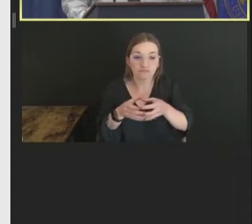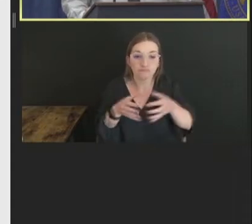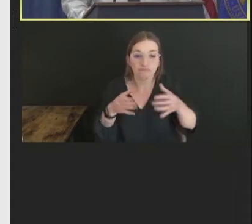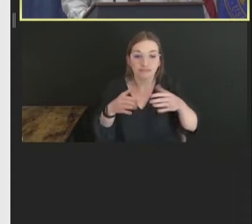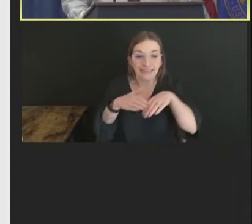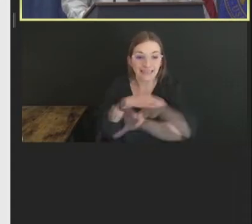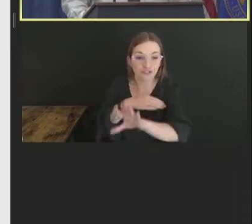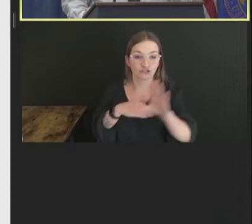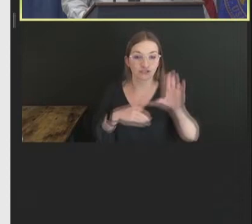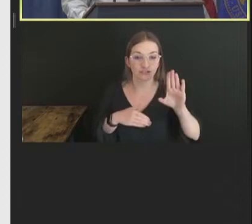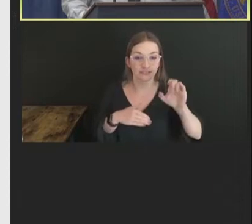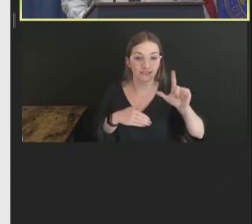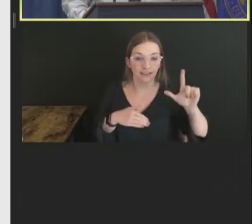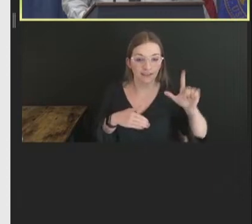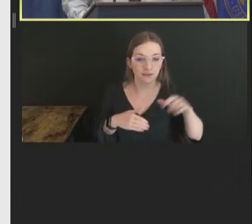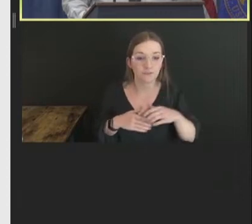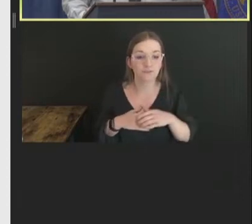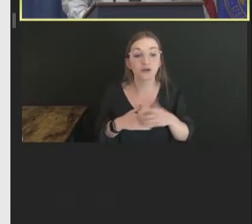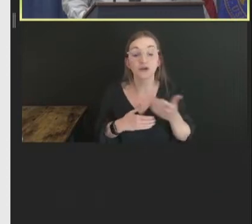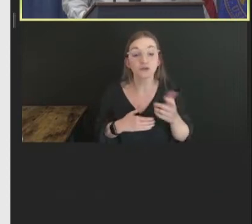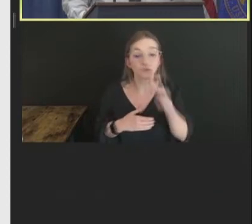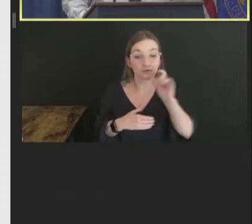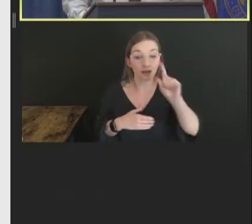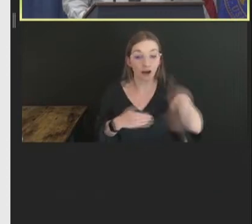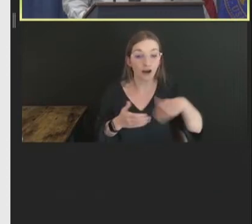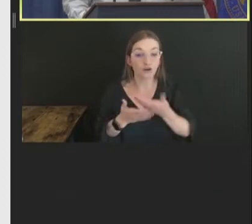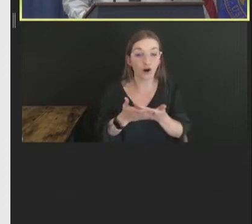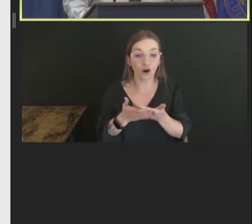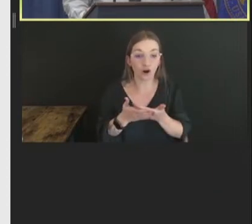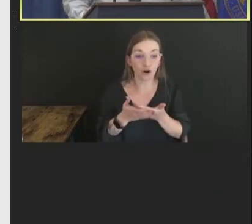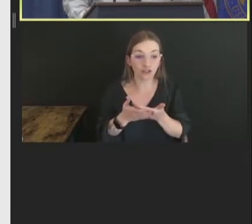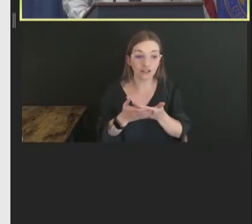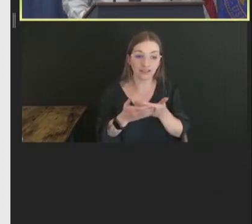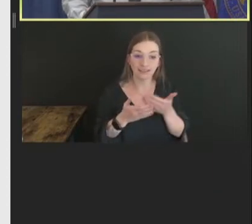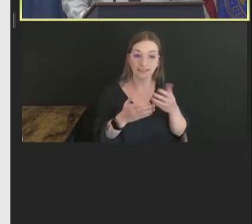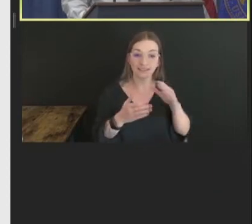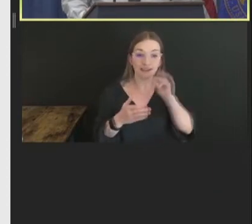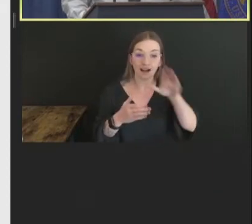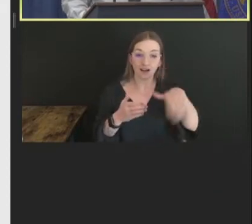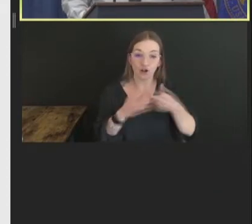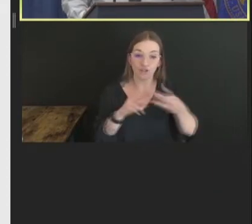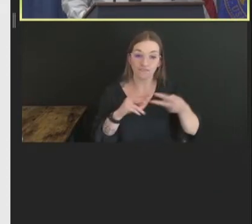emerge will become dominant because even though they may look scary on paper, there may be fitness